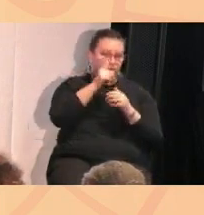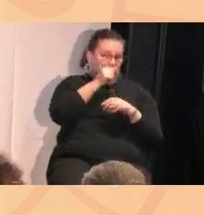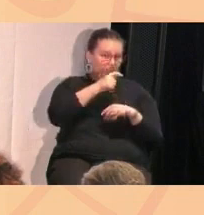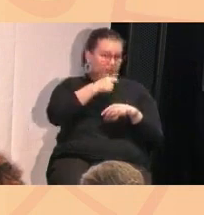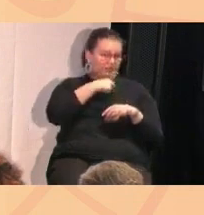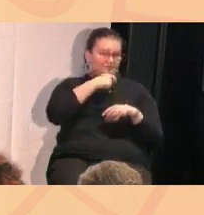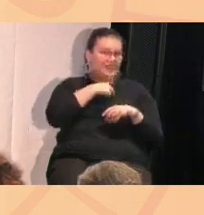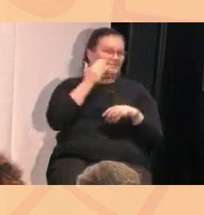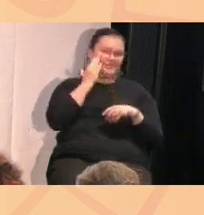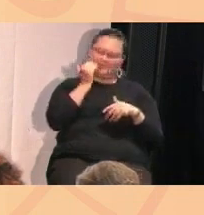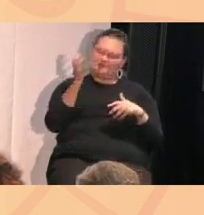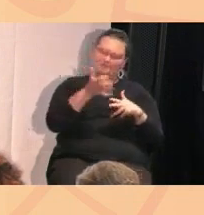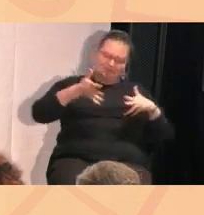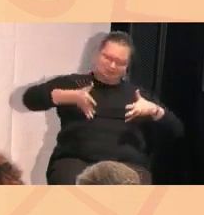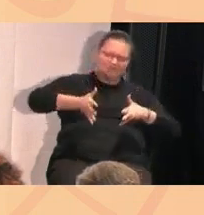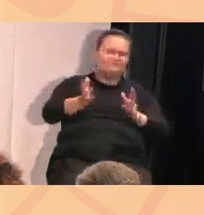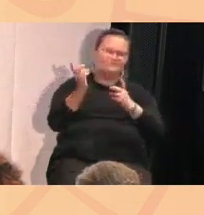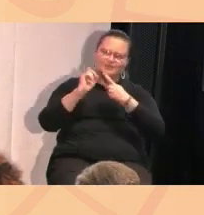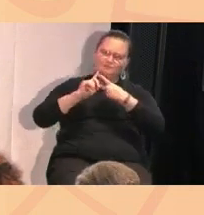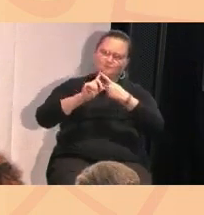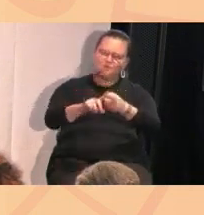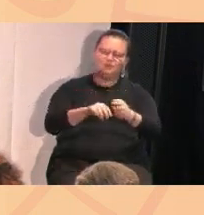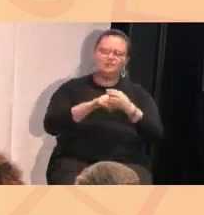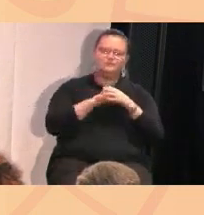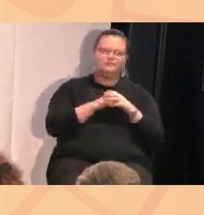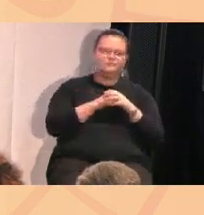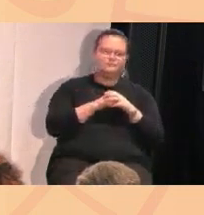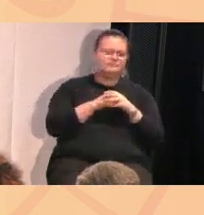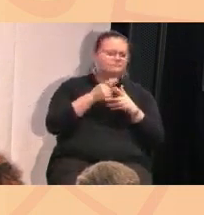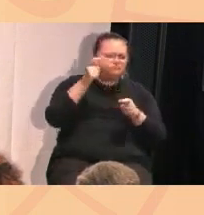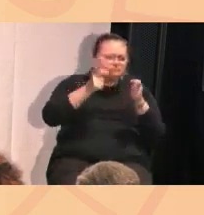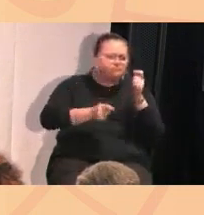And like, look for gaps, look for solutions.